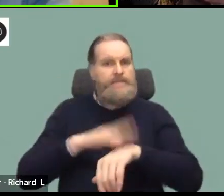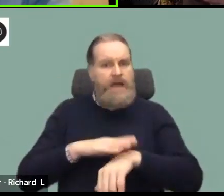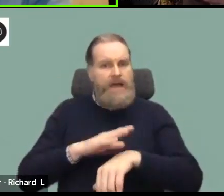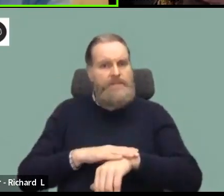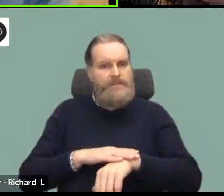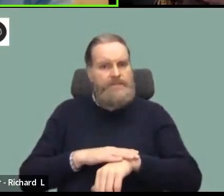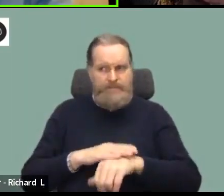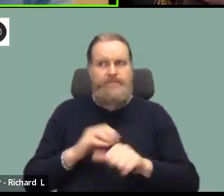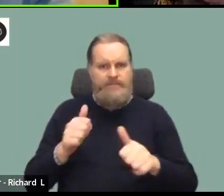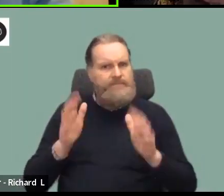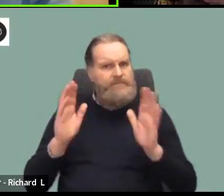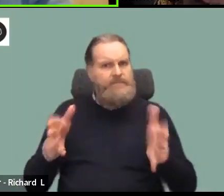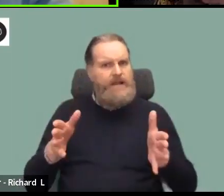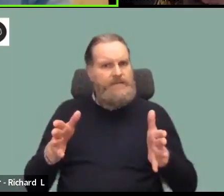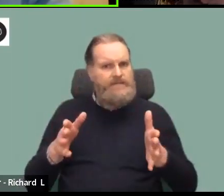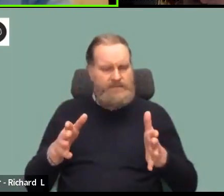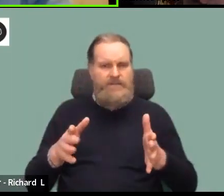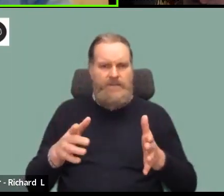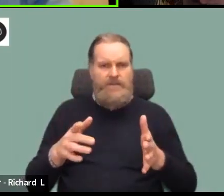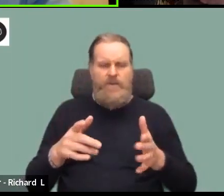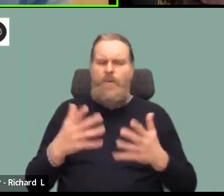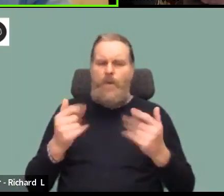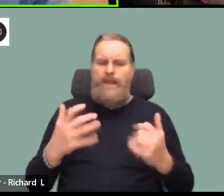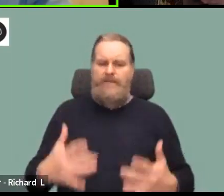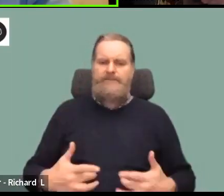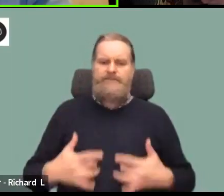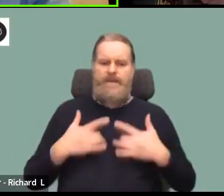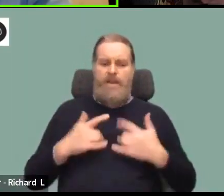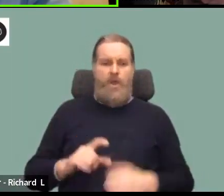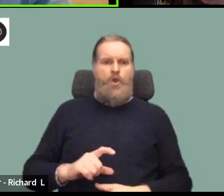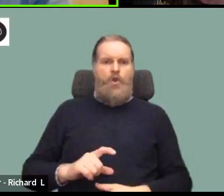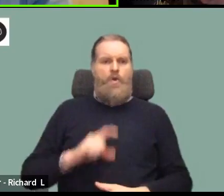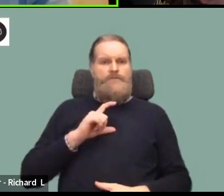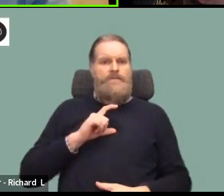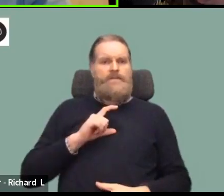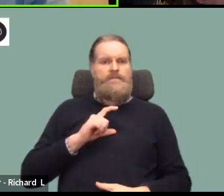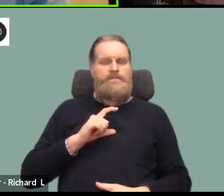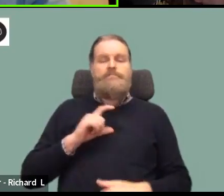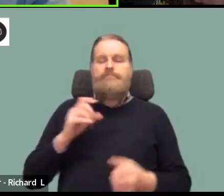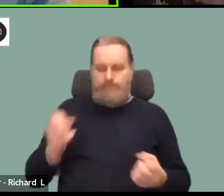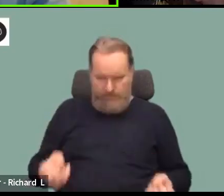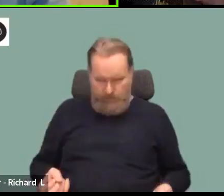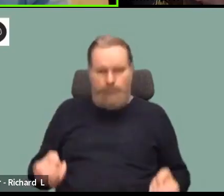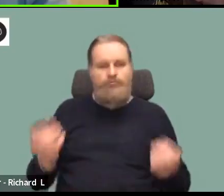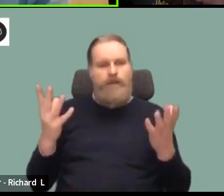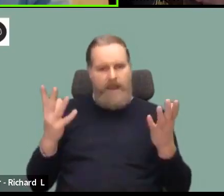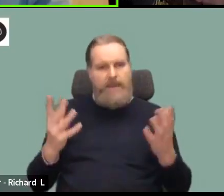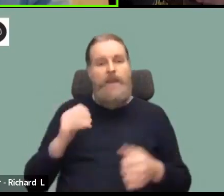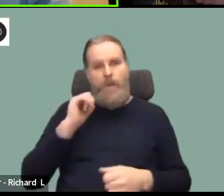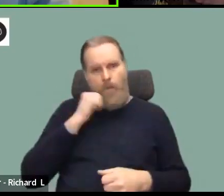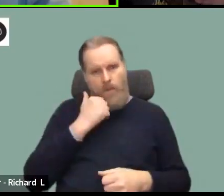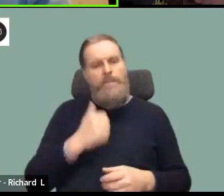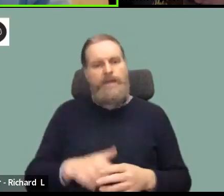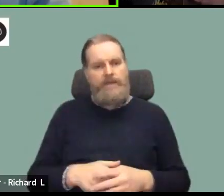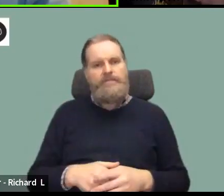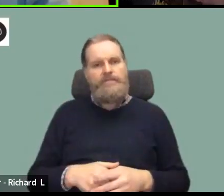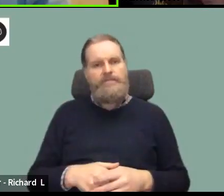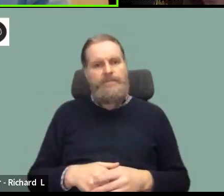I think that we, without me think that we, without ever take anything for granted. ted. I think we can be more confident that we are going to see strike action.